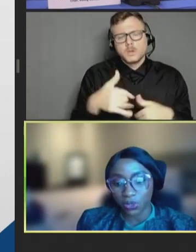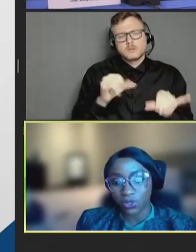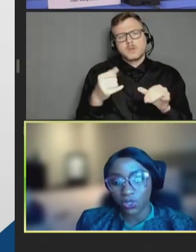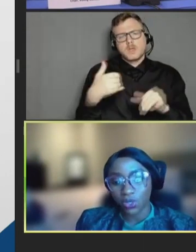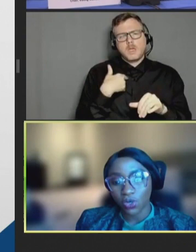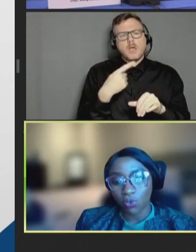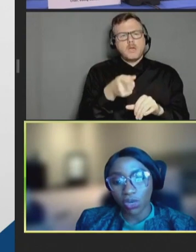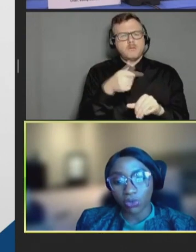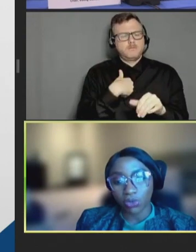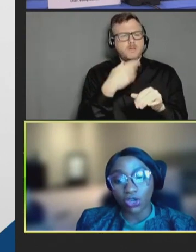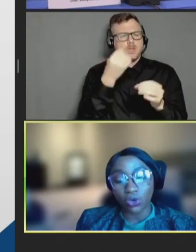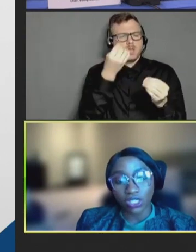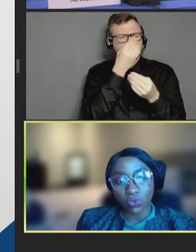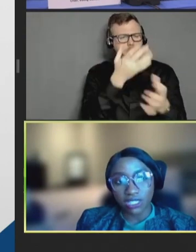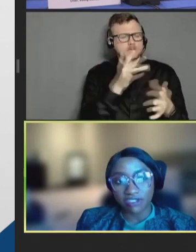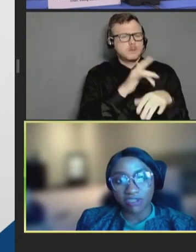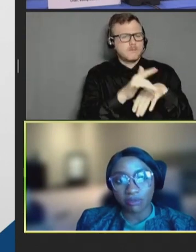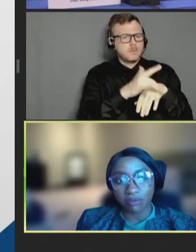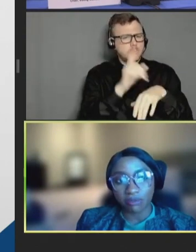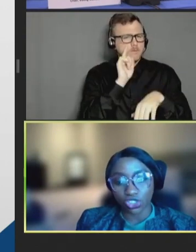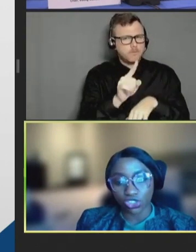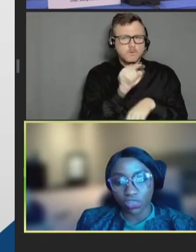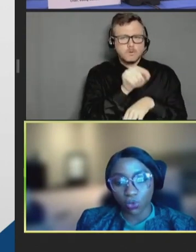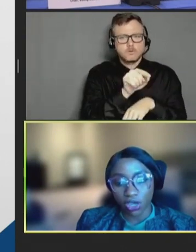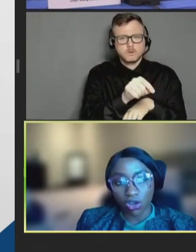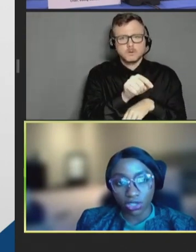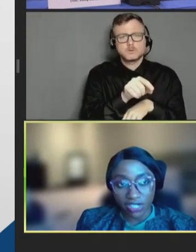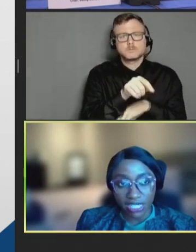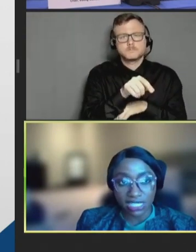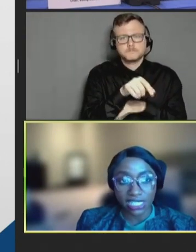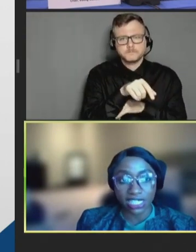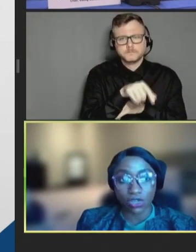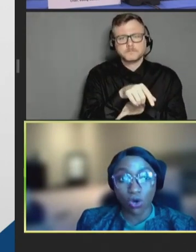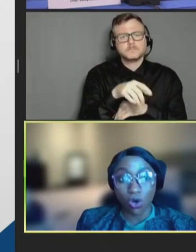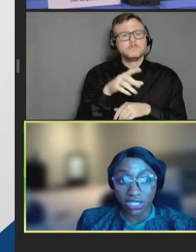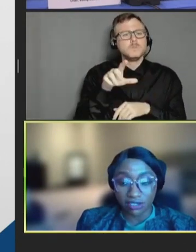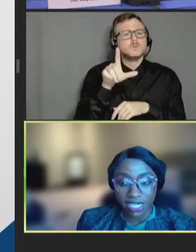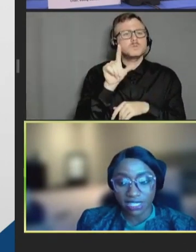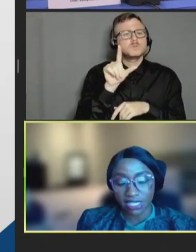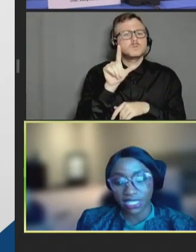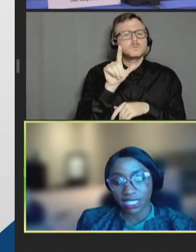where we know that 25 million children were unvaccinated or under vaccinated,